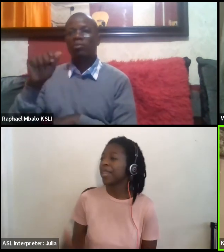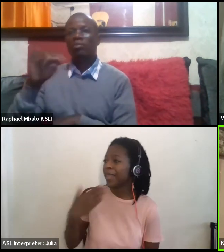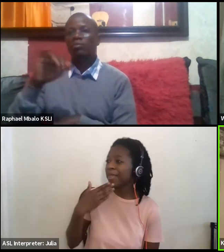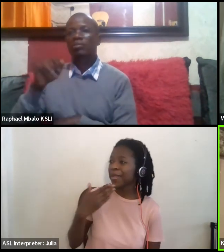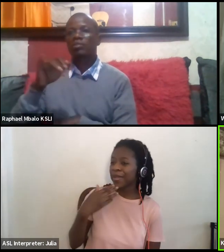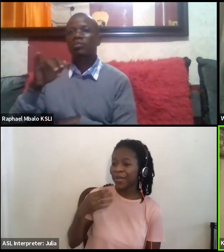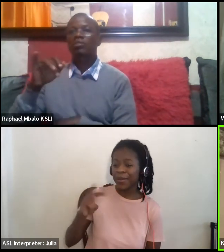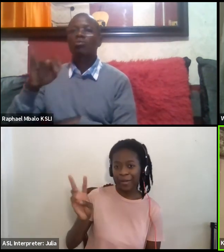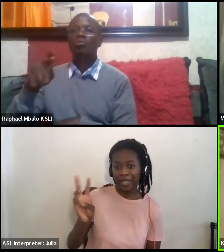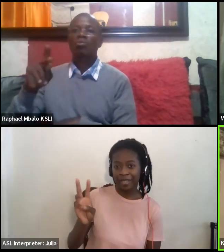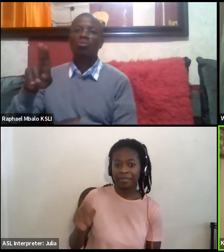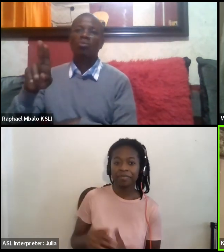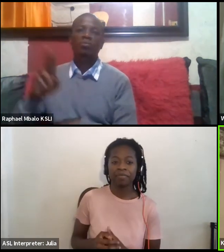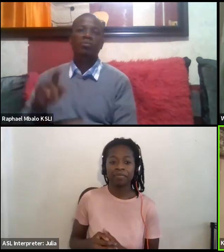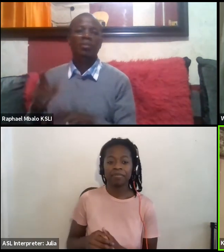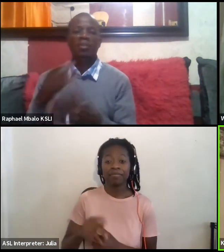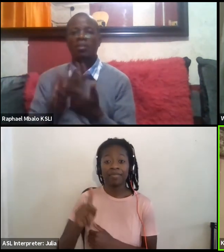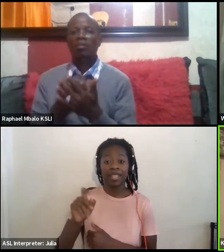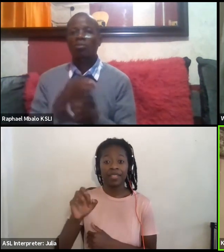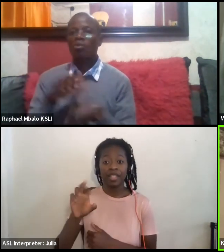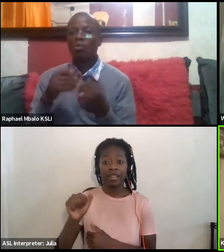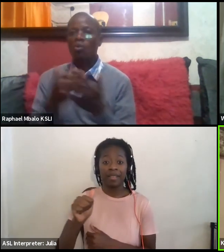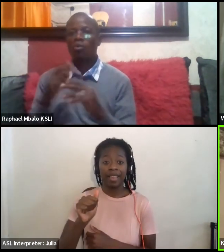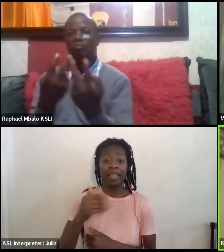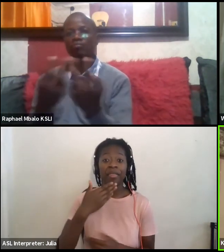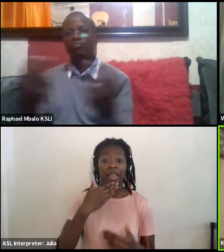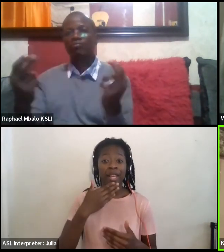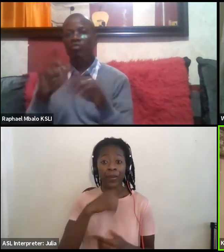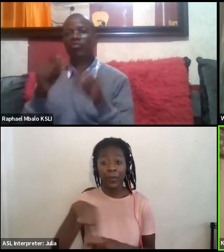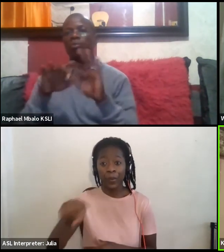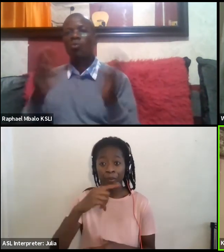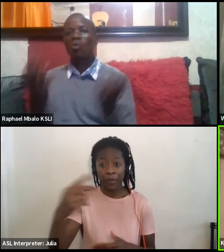Thank you all so much for tuning in from around the world. I just want to wrap up